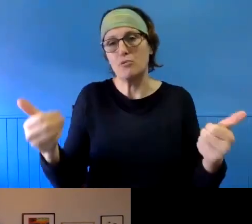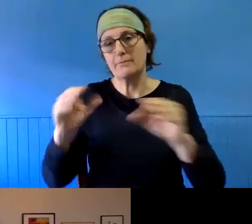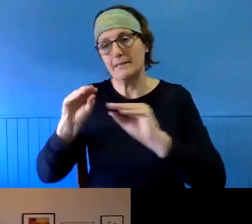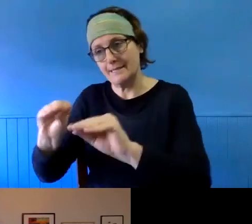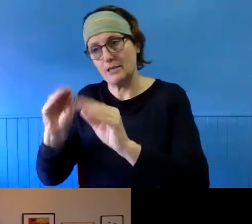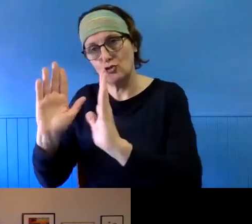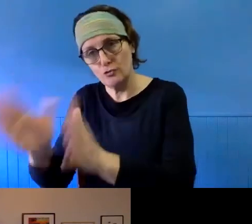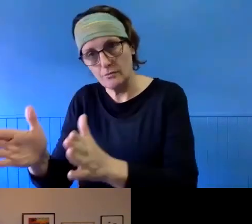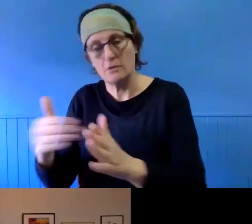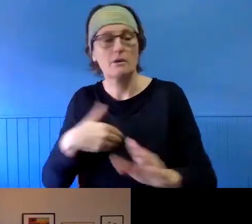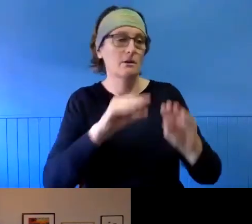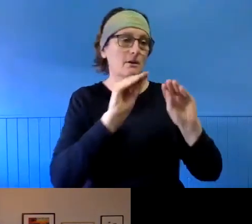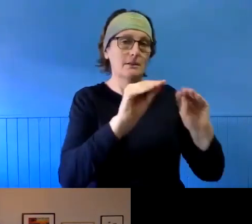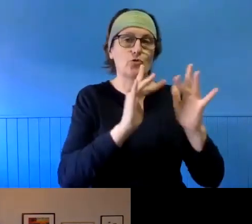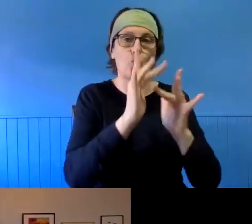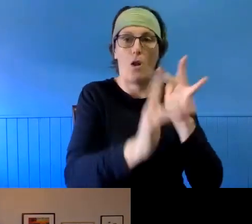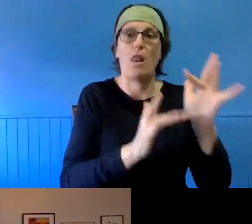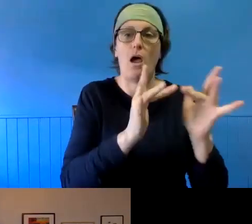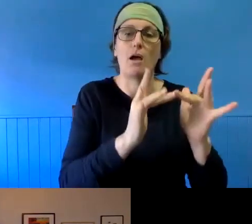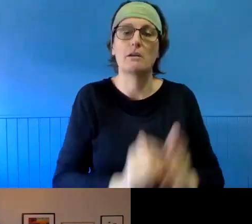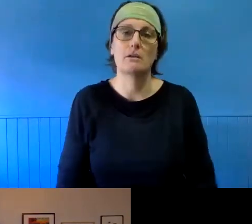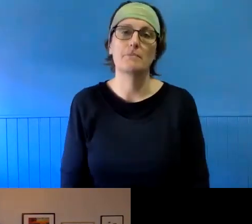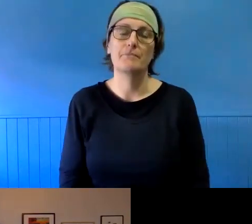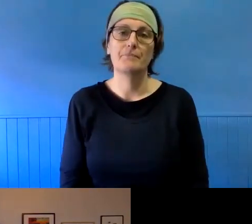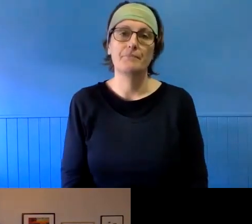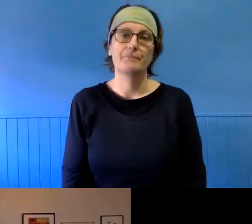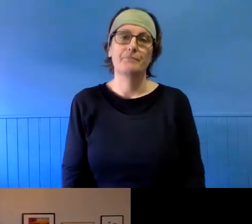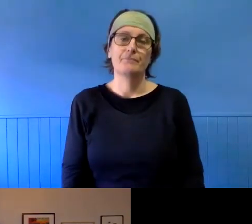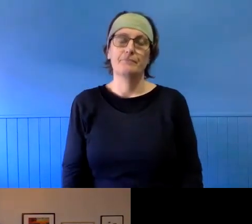Have the in-class scenario happen. If